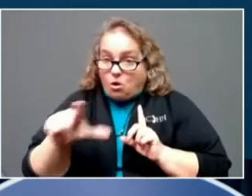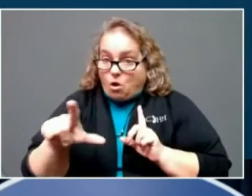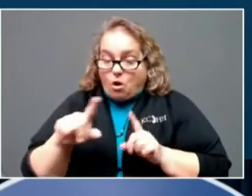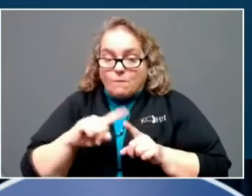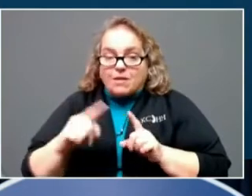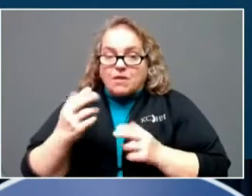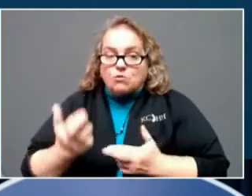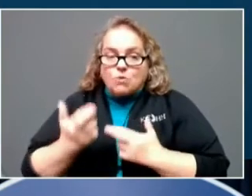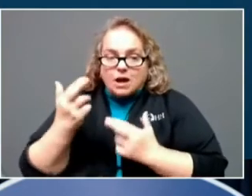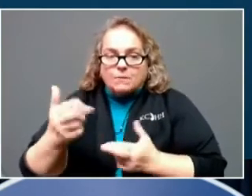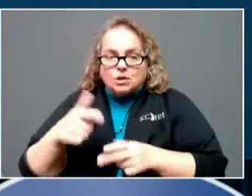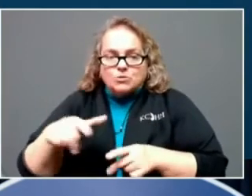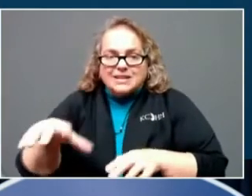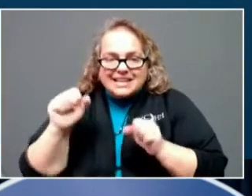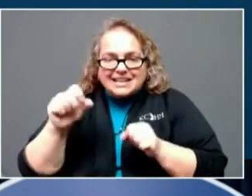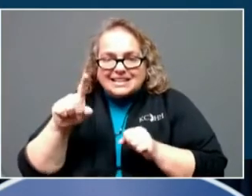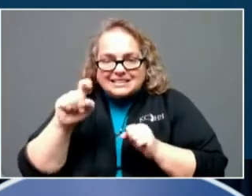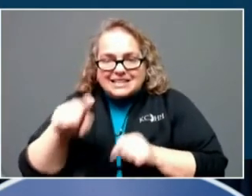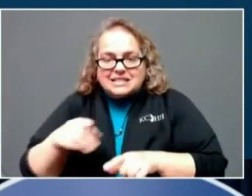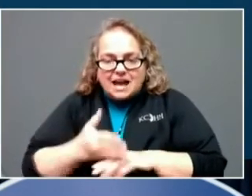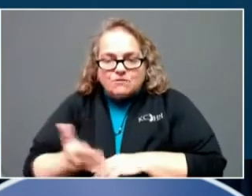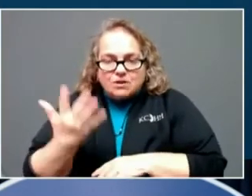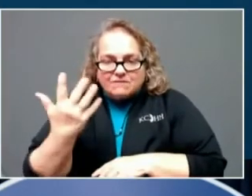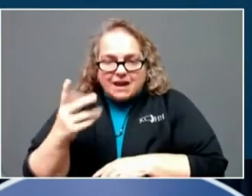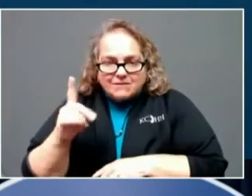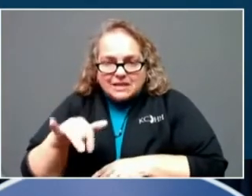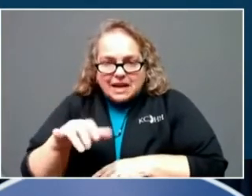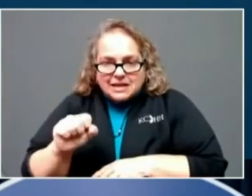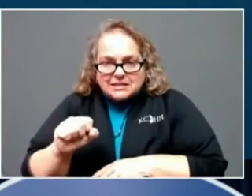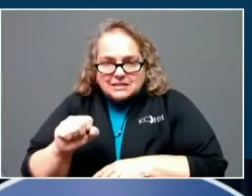should still wear a mask in every scenario because a macron spread so